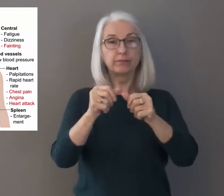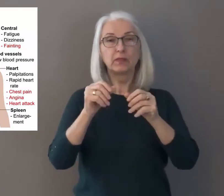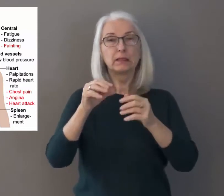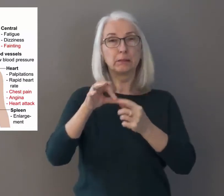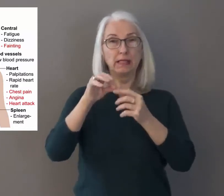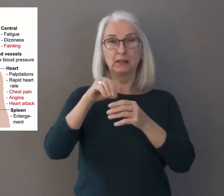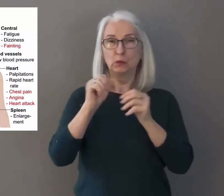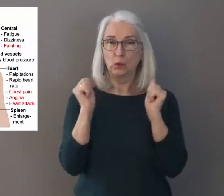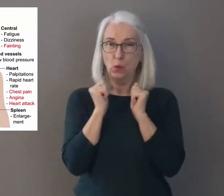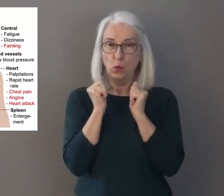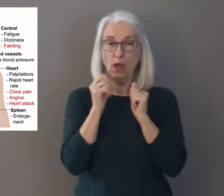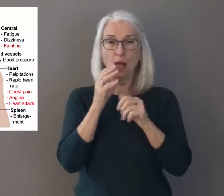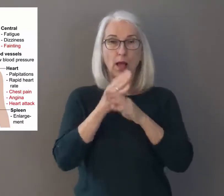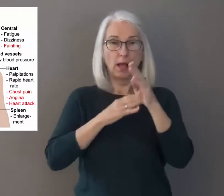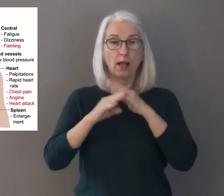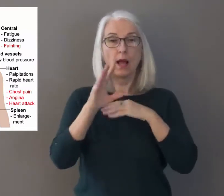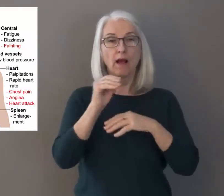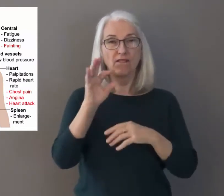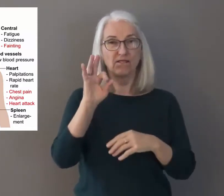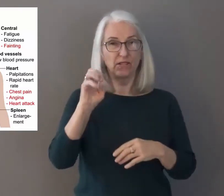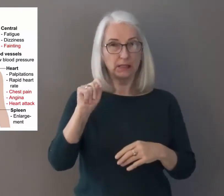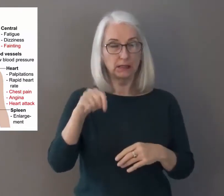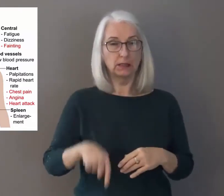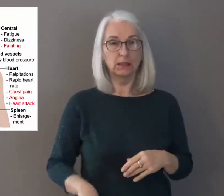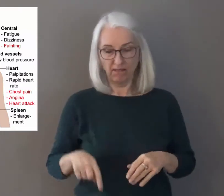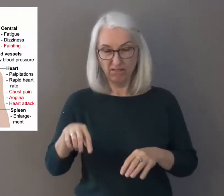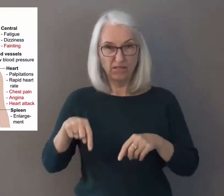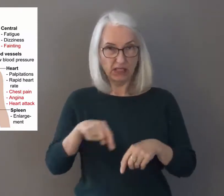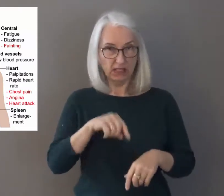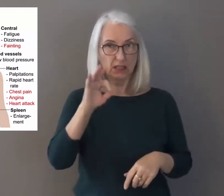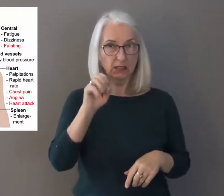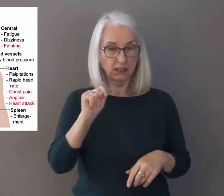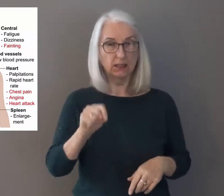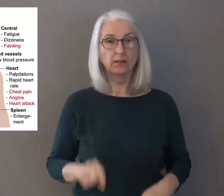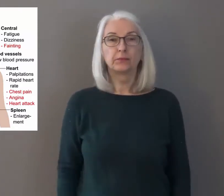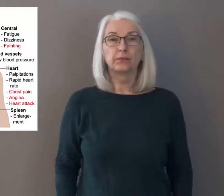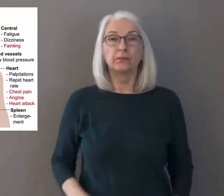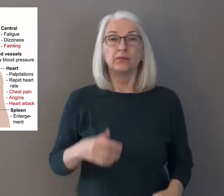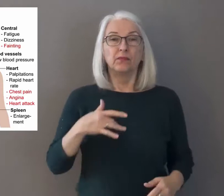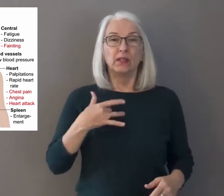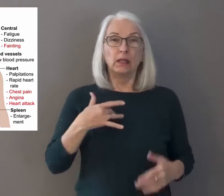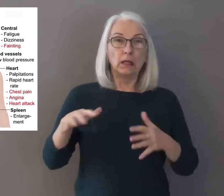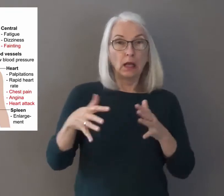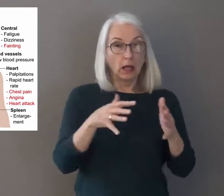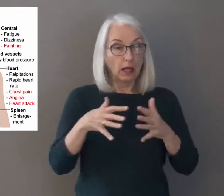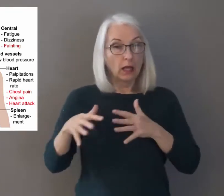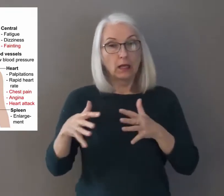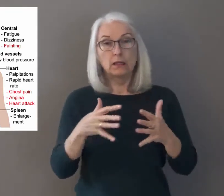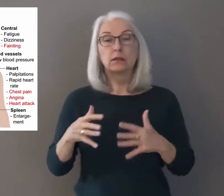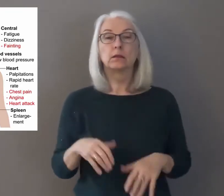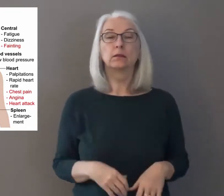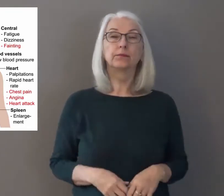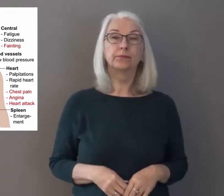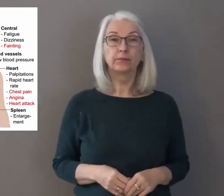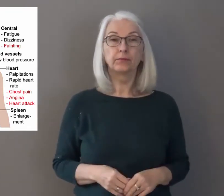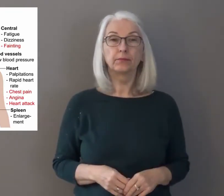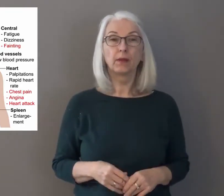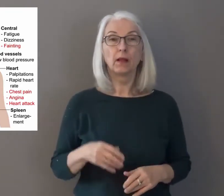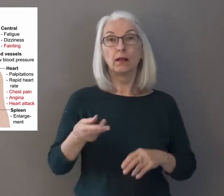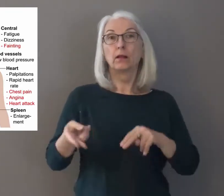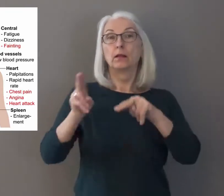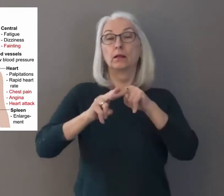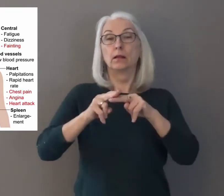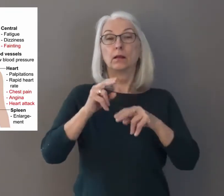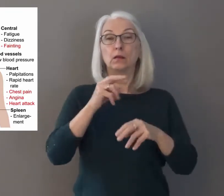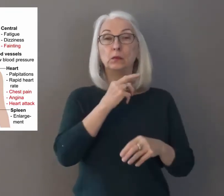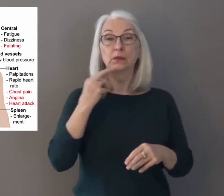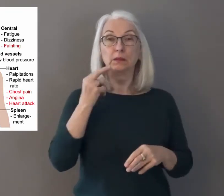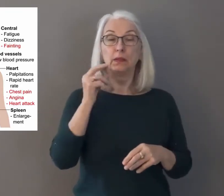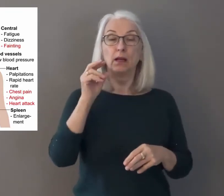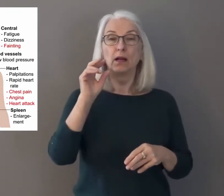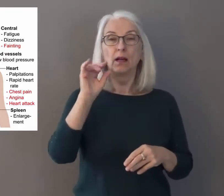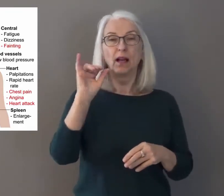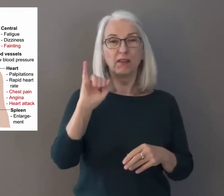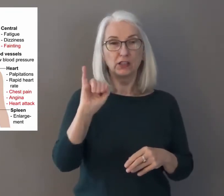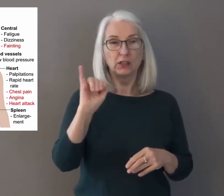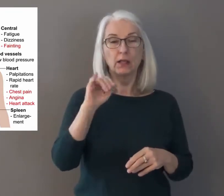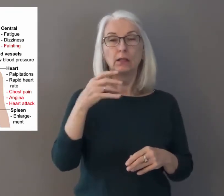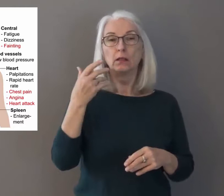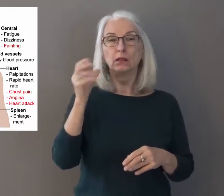especially in cold hand and feet Feeling anxious An increased risk of infections